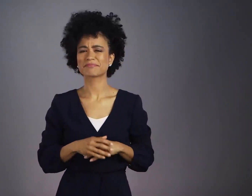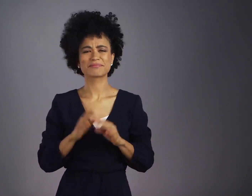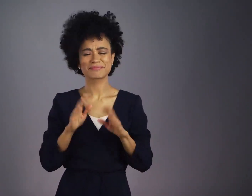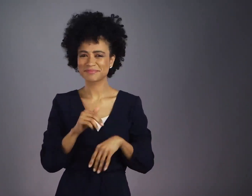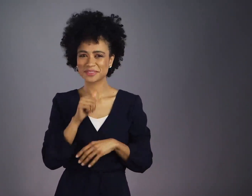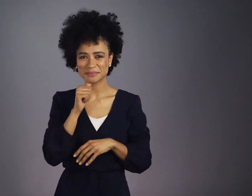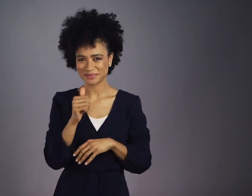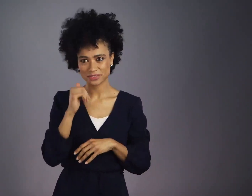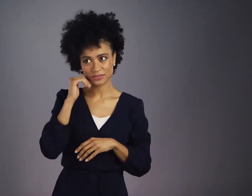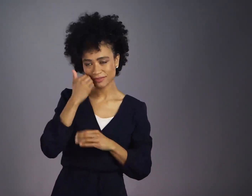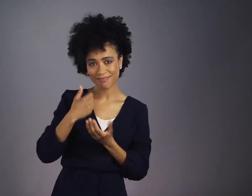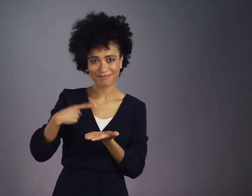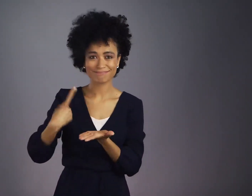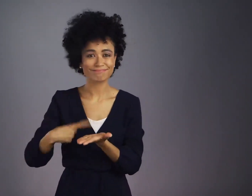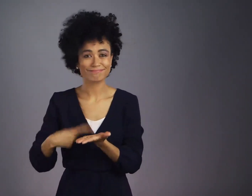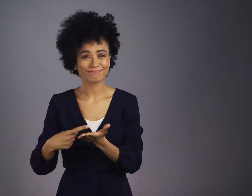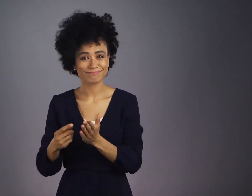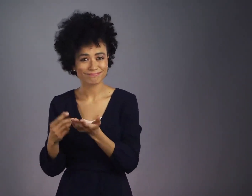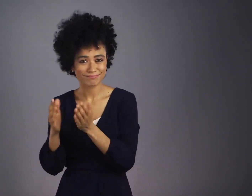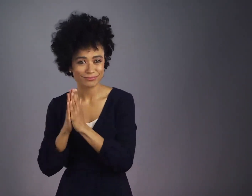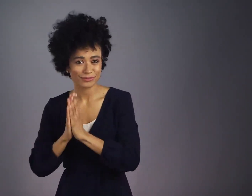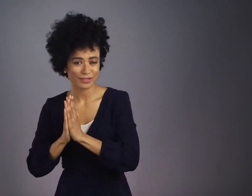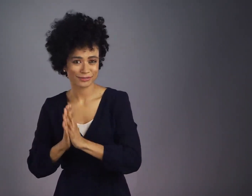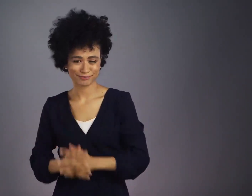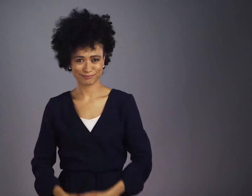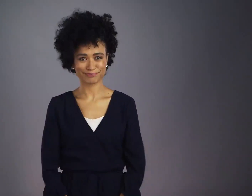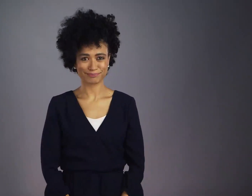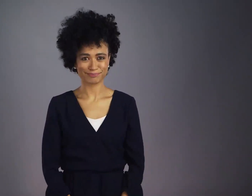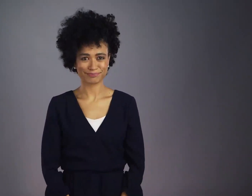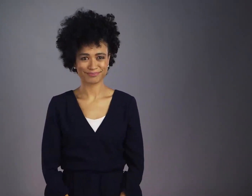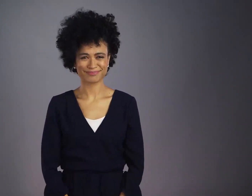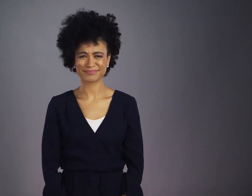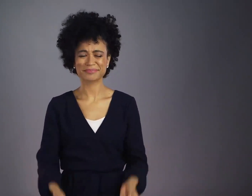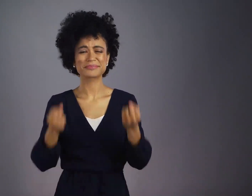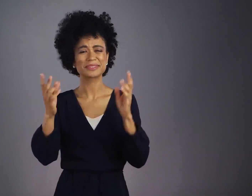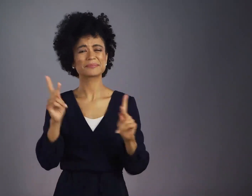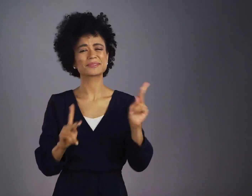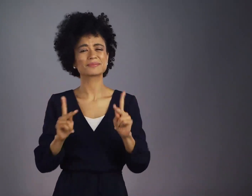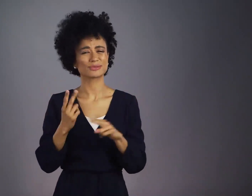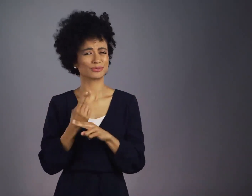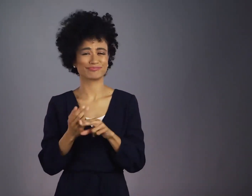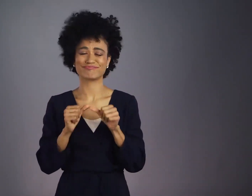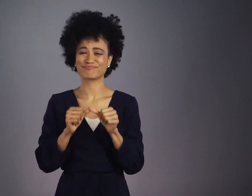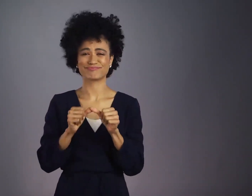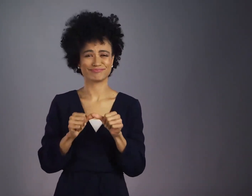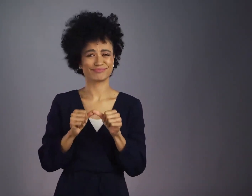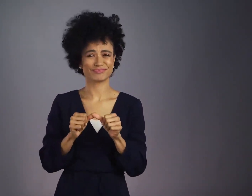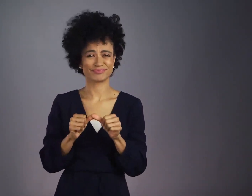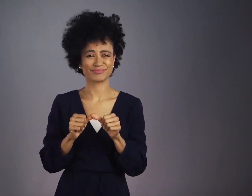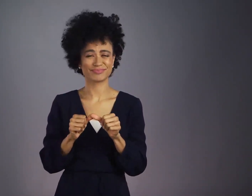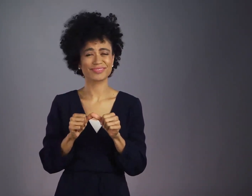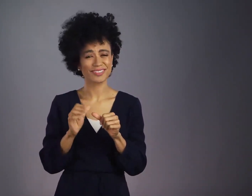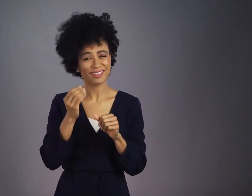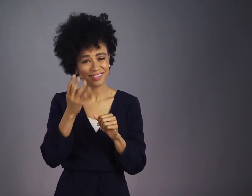We shouldn’t be shy on this matter of prayer. Better men than we are using it constantly.